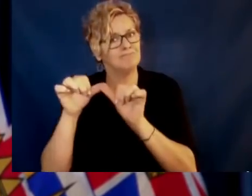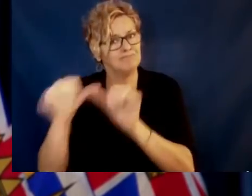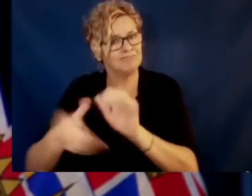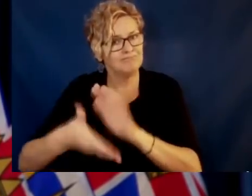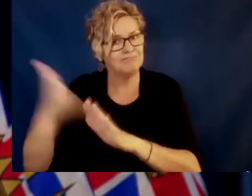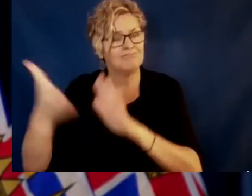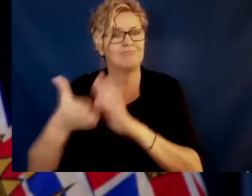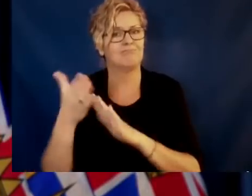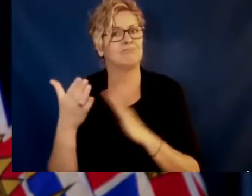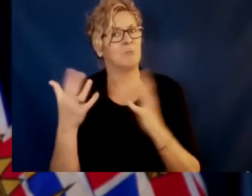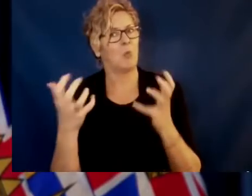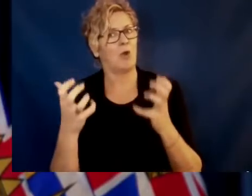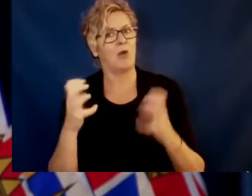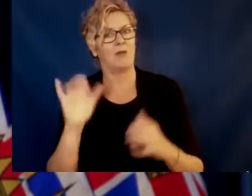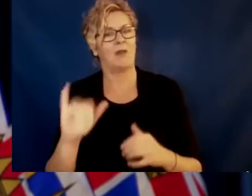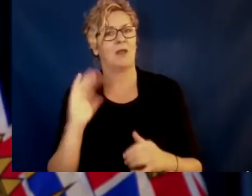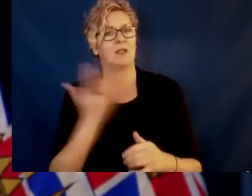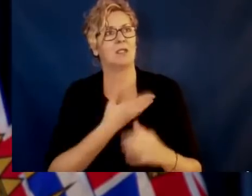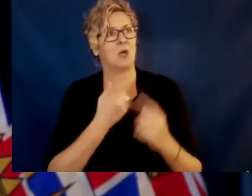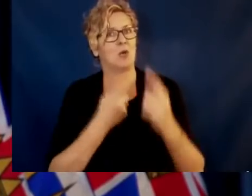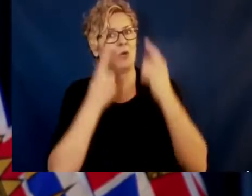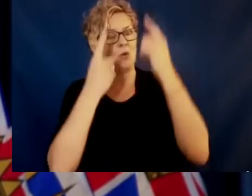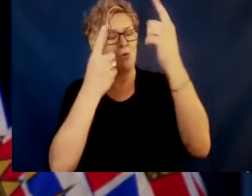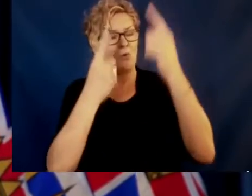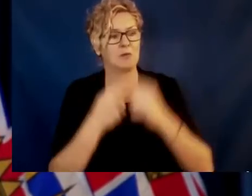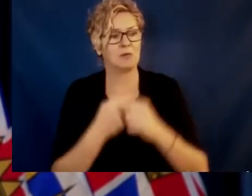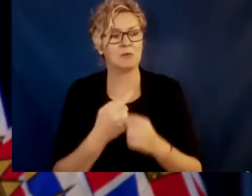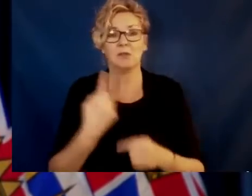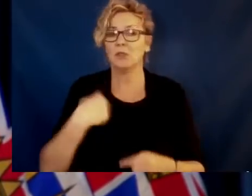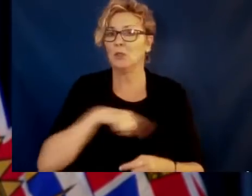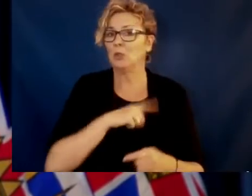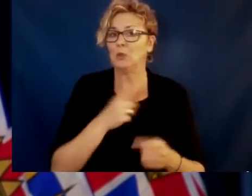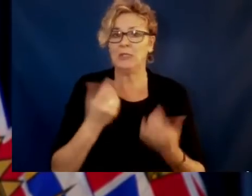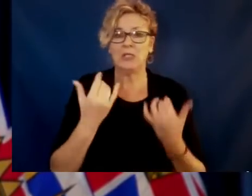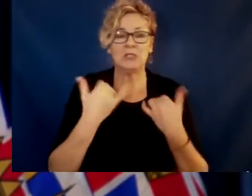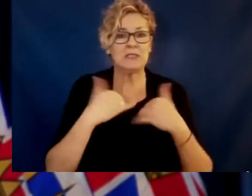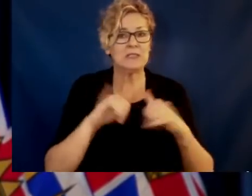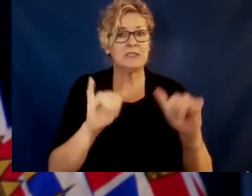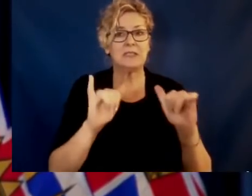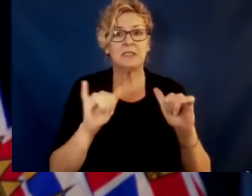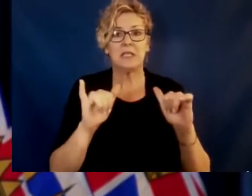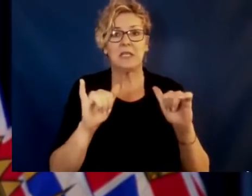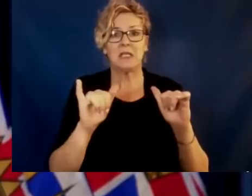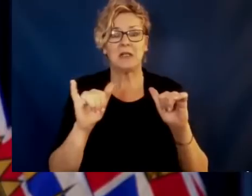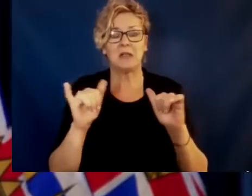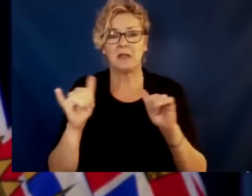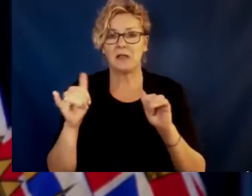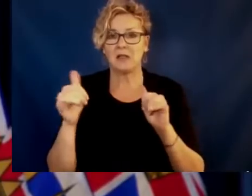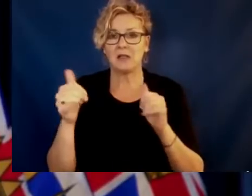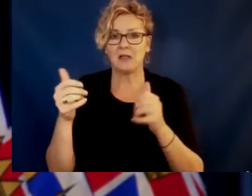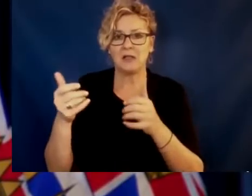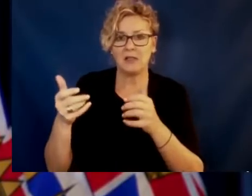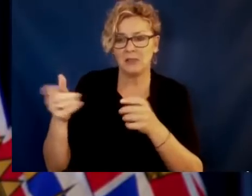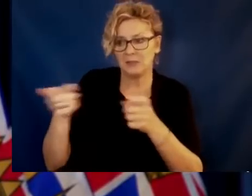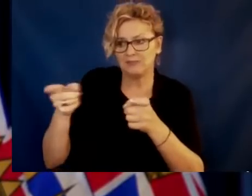care issues we have in BC, including our overdose emergency, if we have concerns about rapidly spreading growth of this